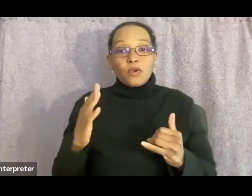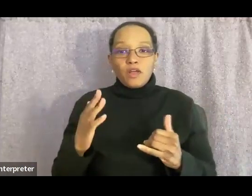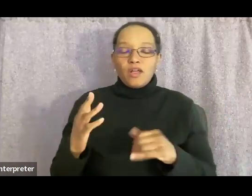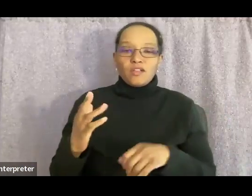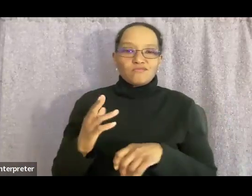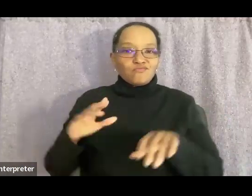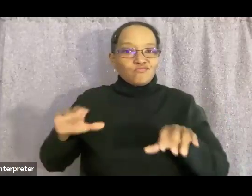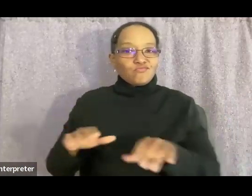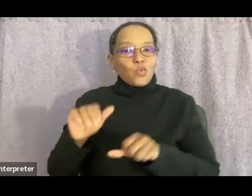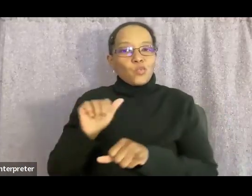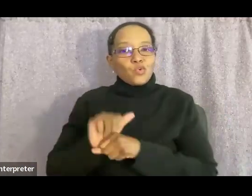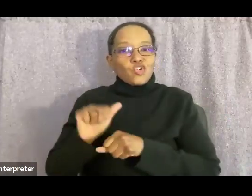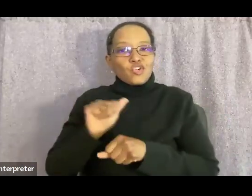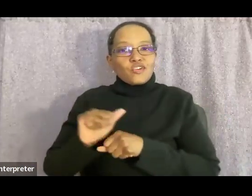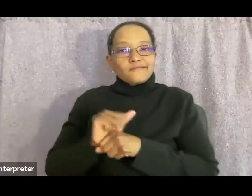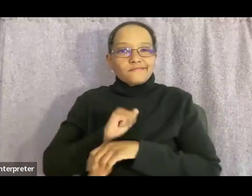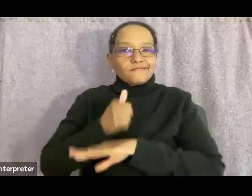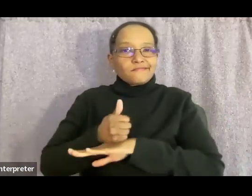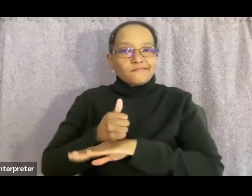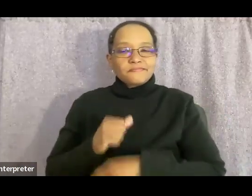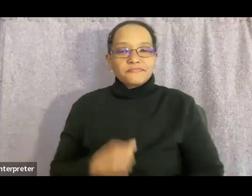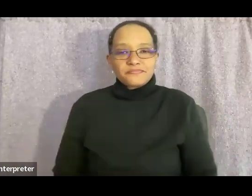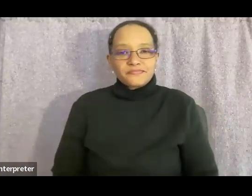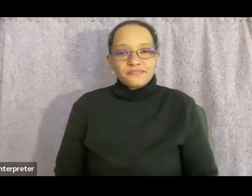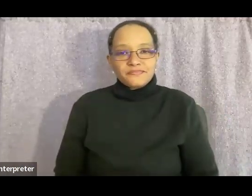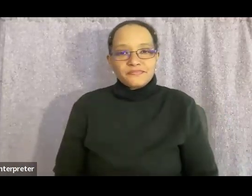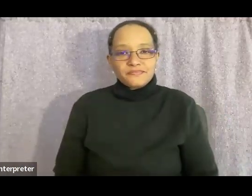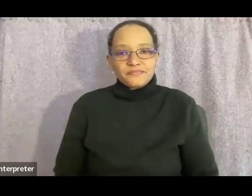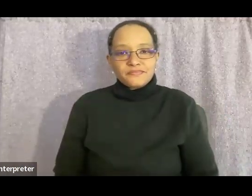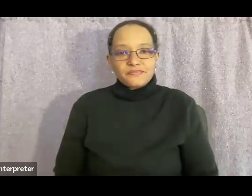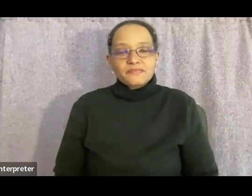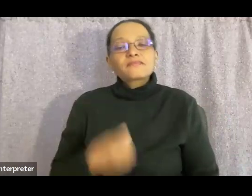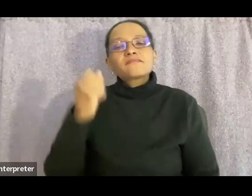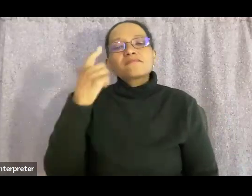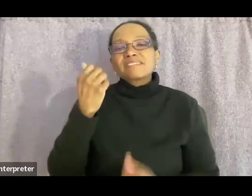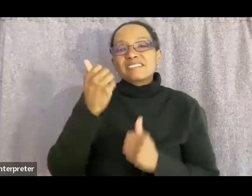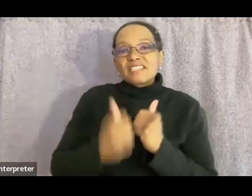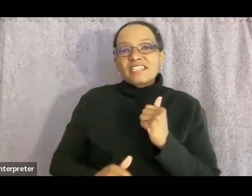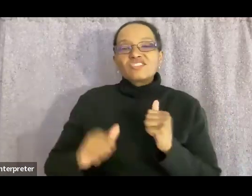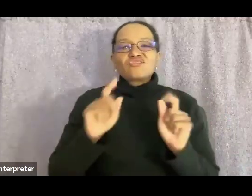So, I'm going to talk you through all of the different resistance options.